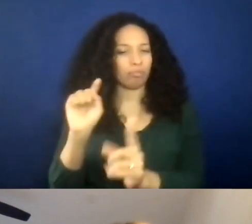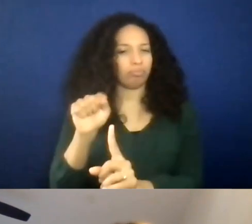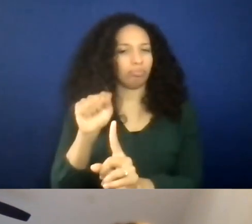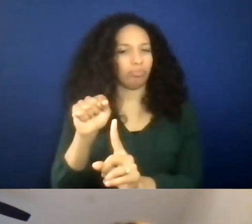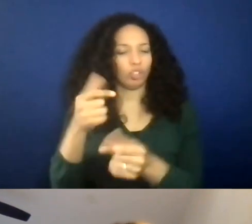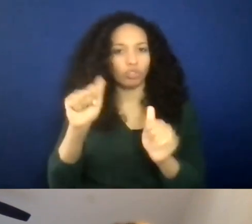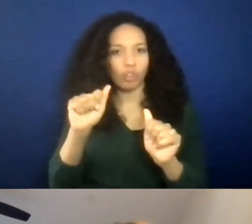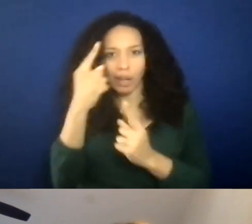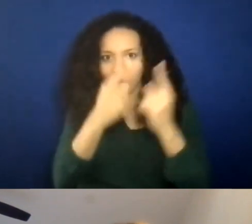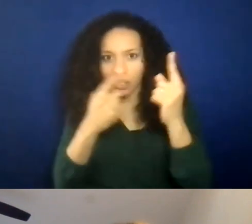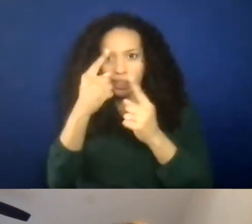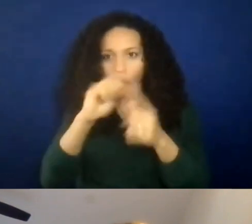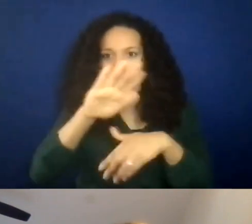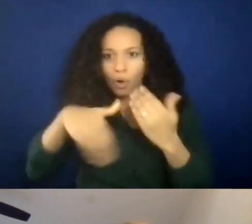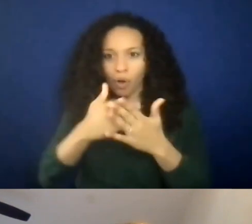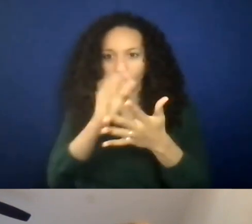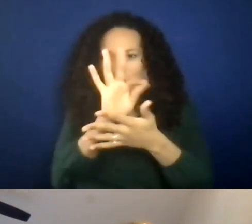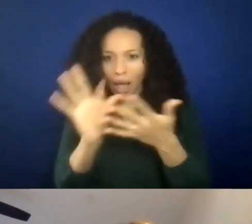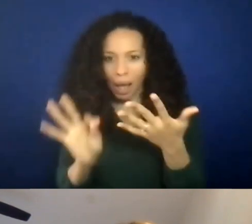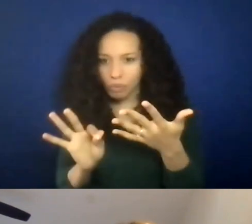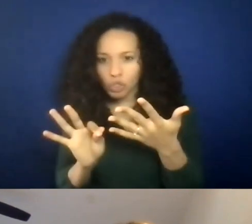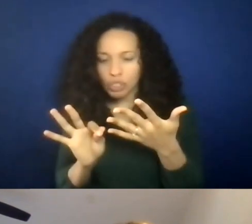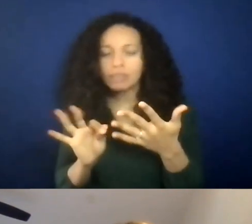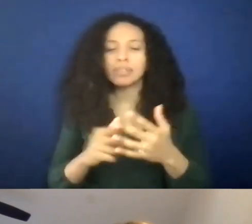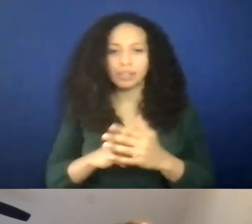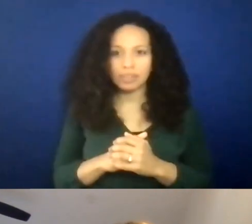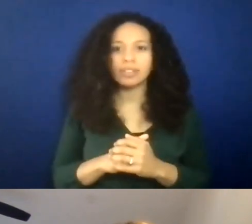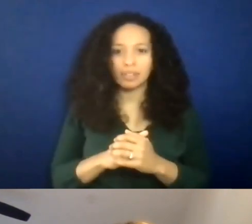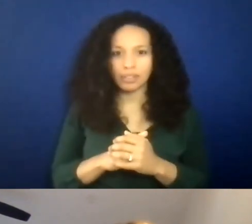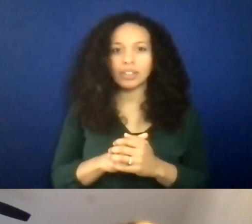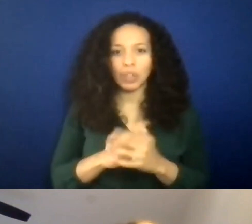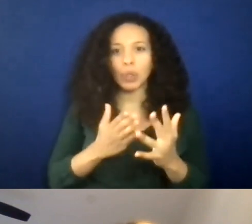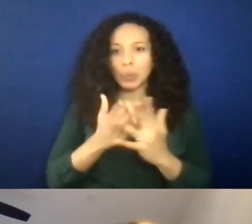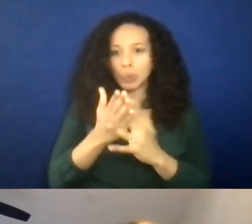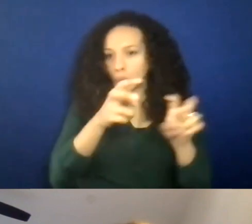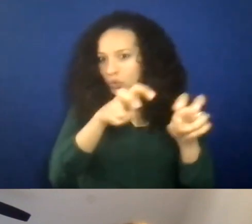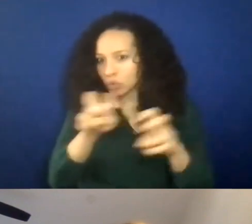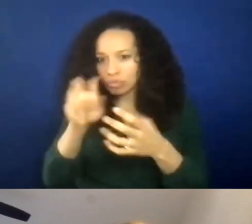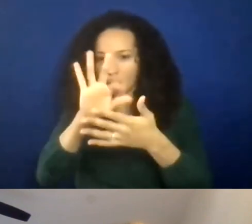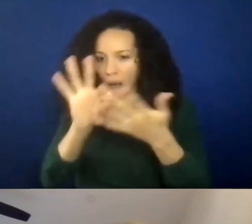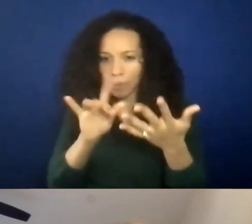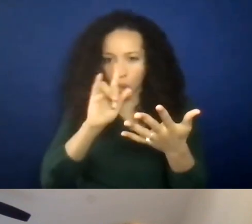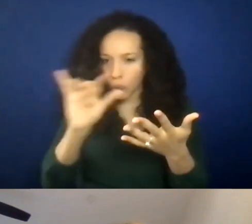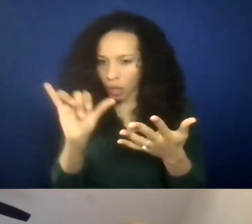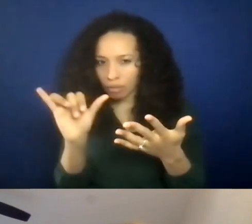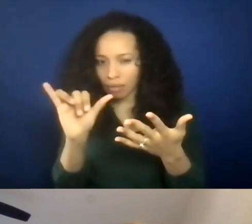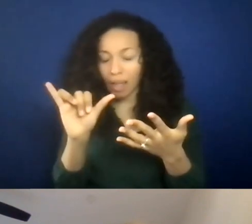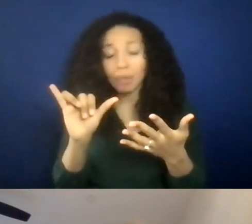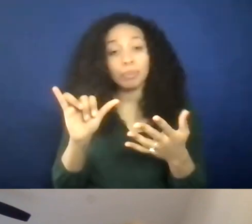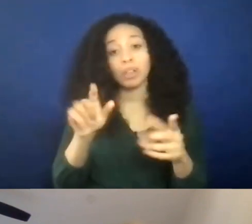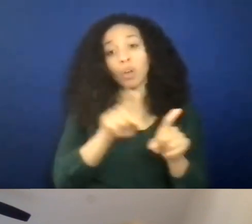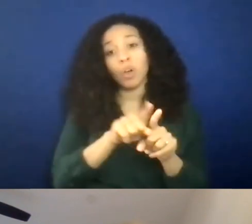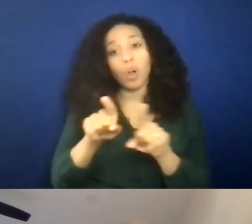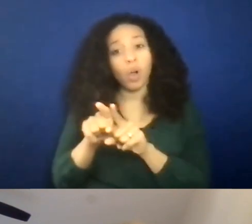the options, first and foremost, through the transitions and even throughout their career in